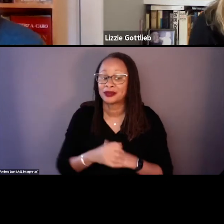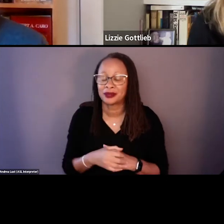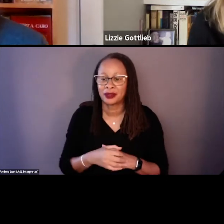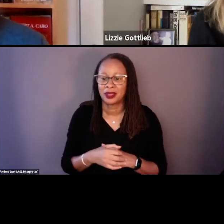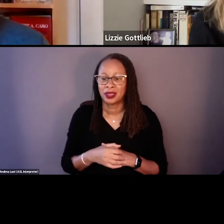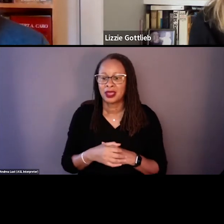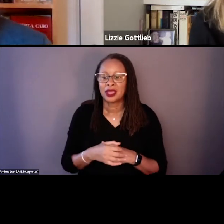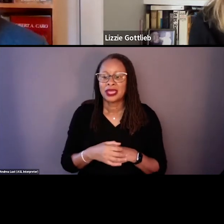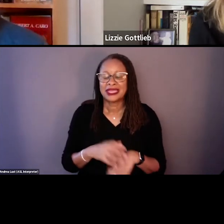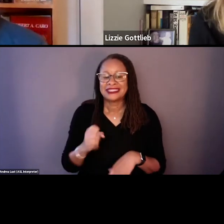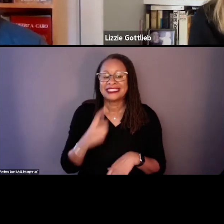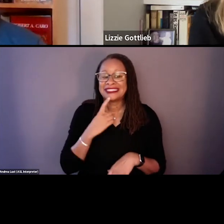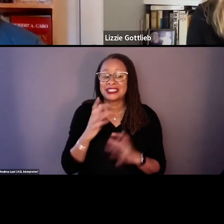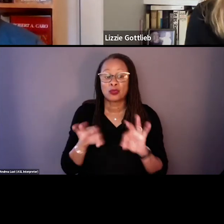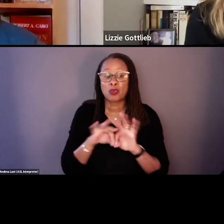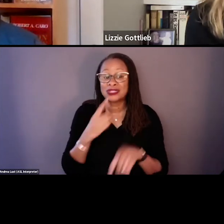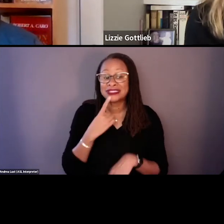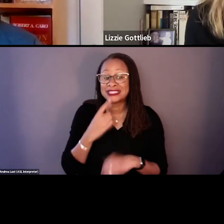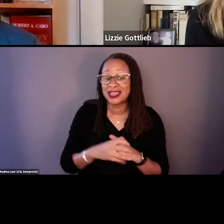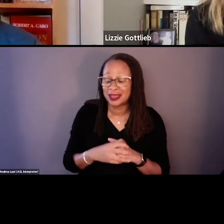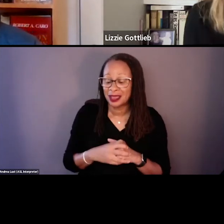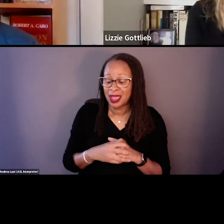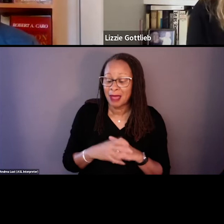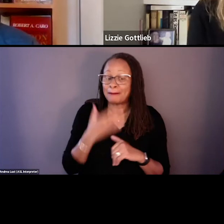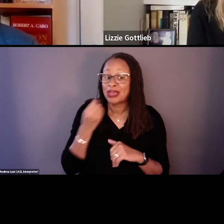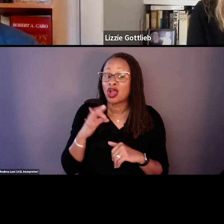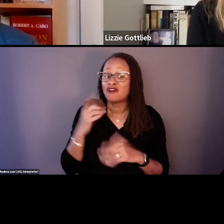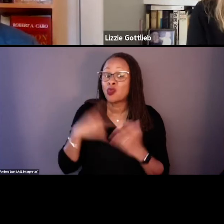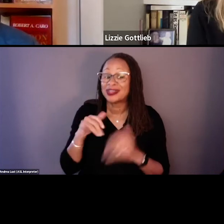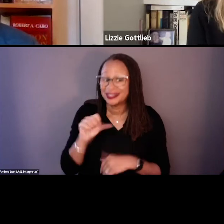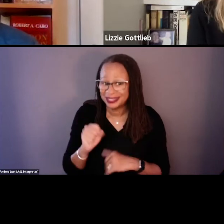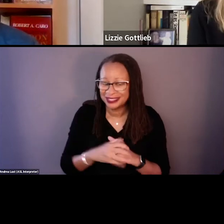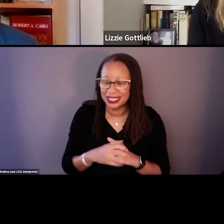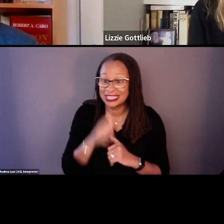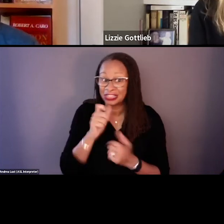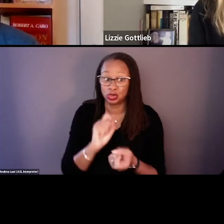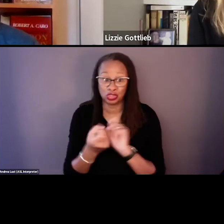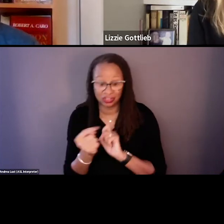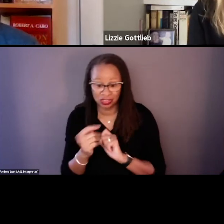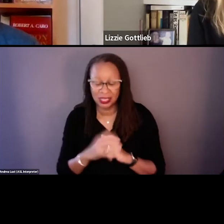And is- he finds it important to say, "better of what it is, not to try to turn it into something else, but try to take what it is